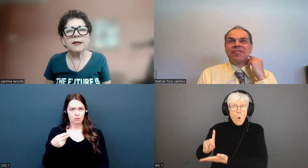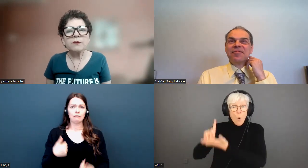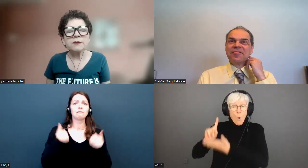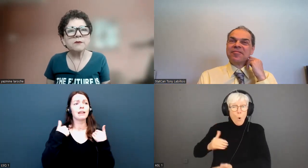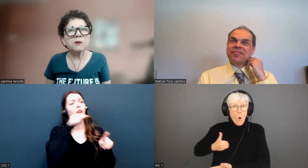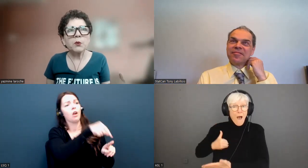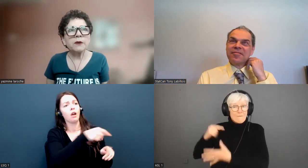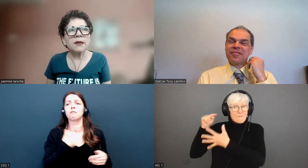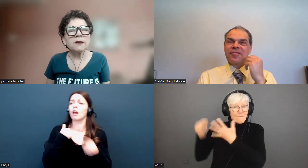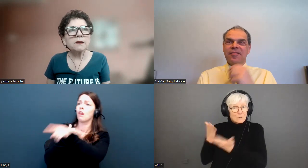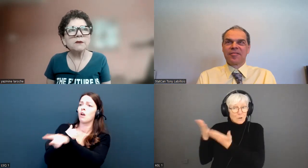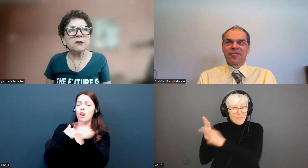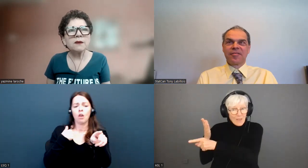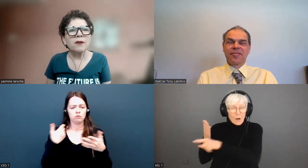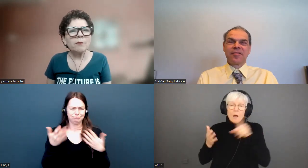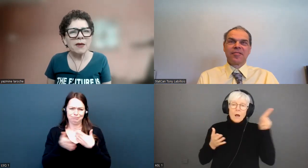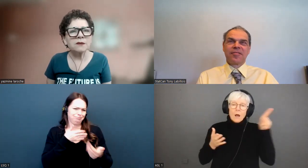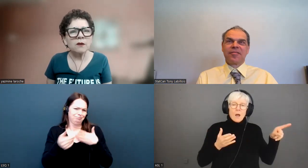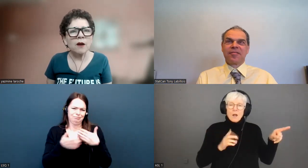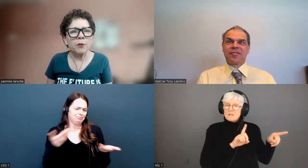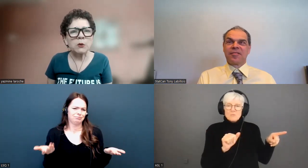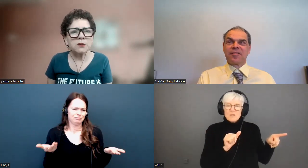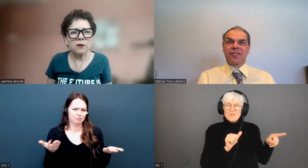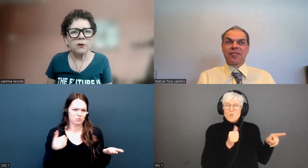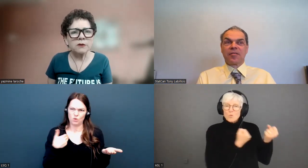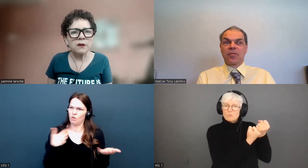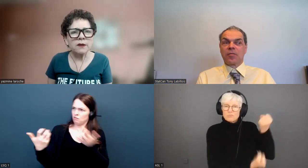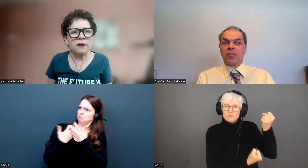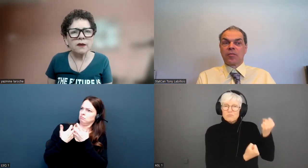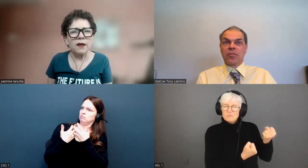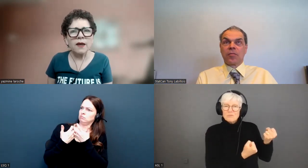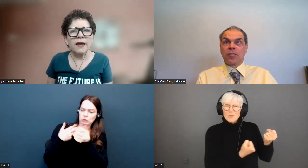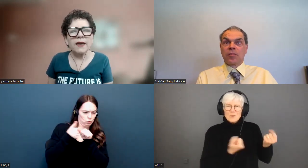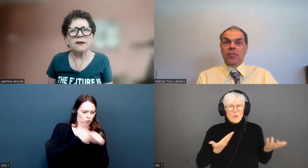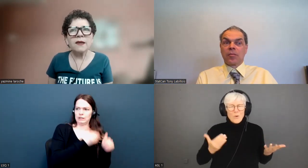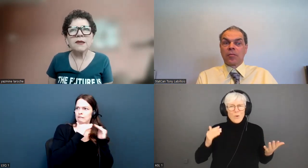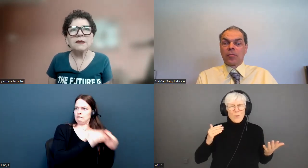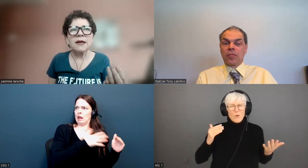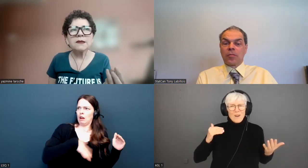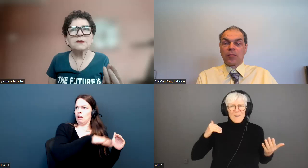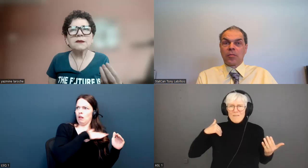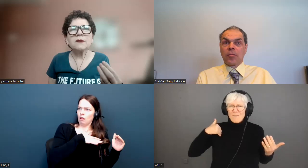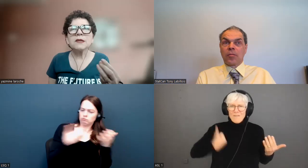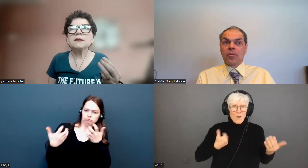levels of support and inclusion based on our postal codes and I think that is you know